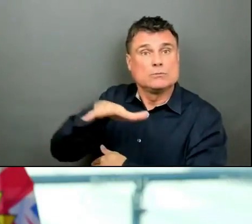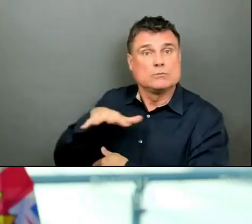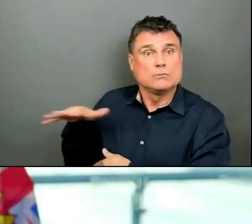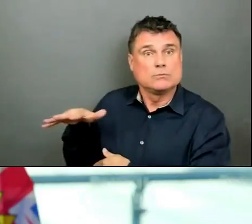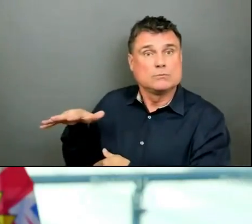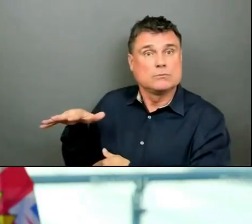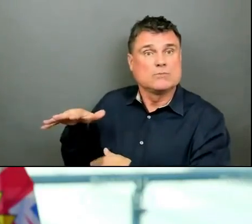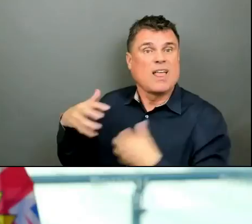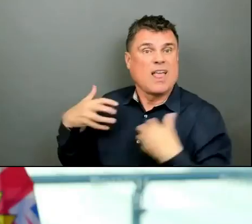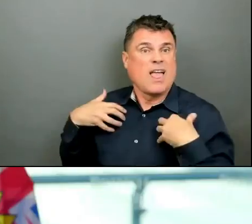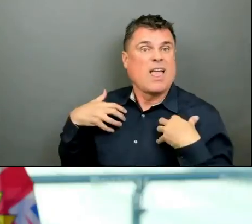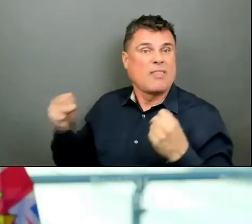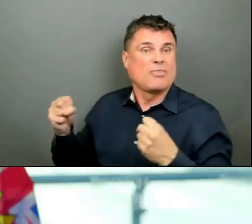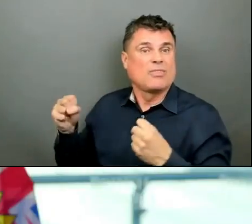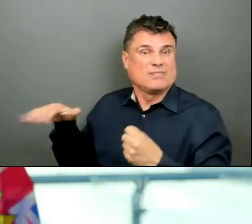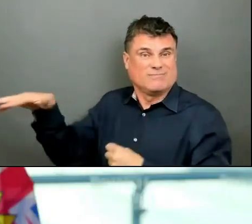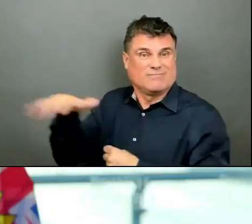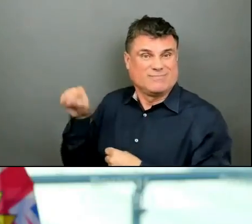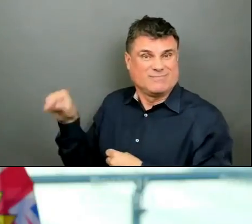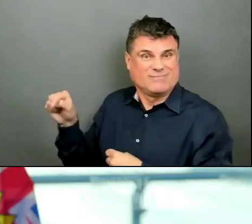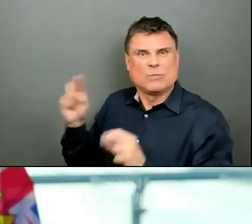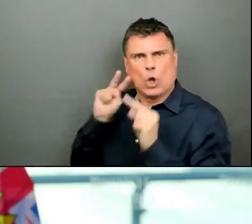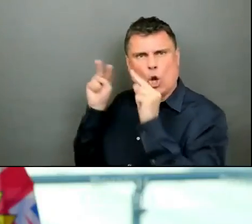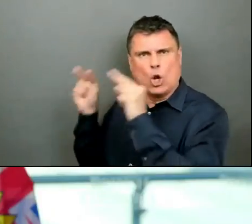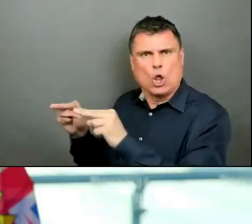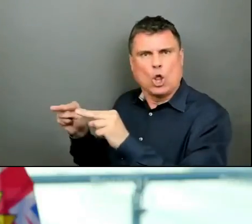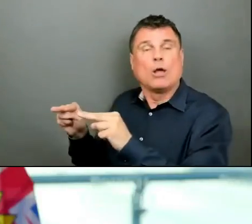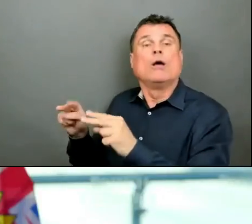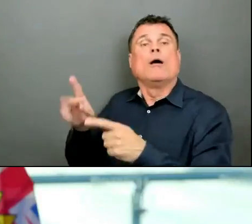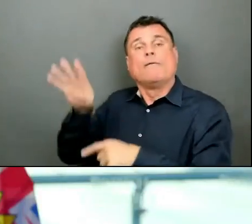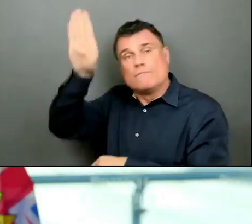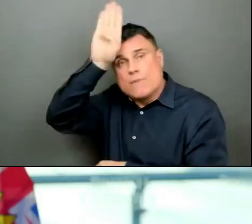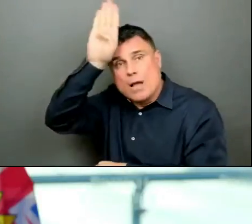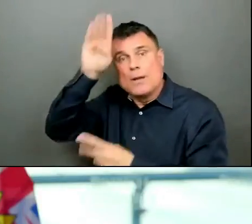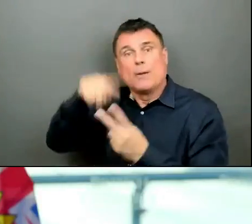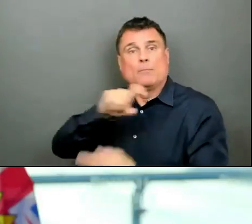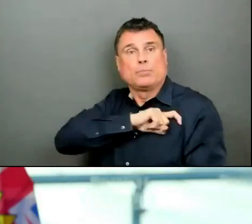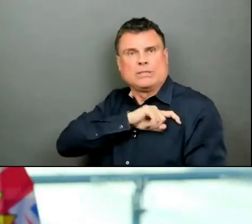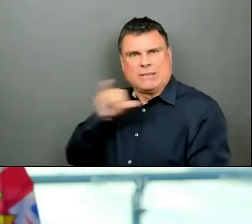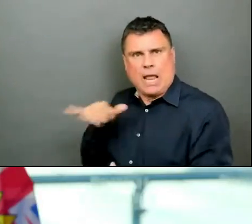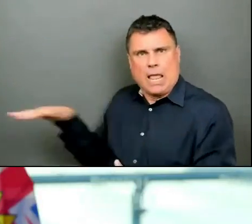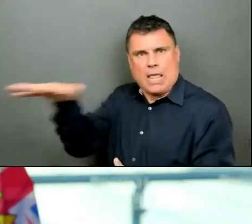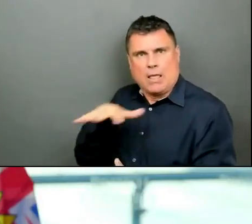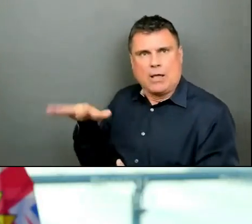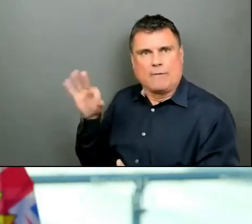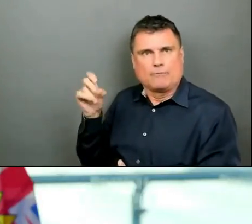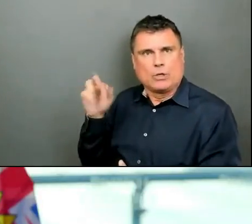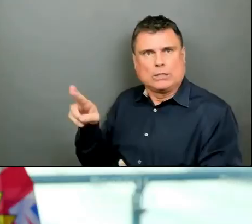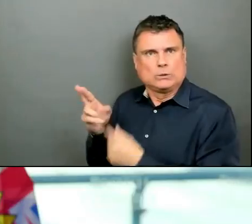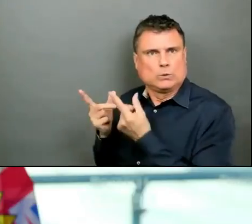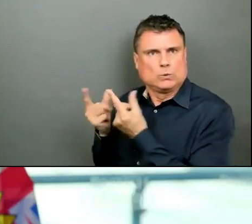with fire to ensure that we have an outbreak response that up is supports them. Do you have a follow-up?